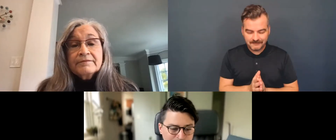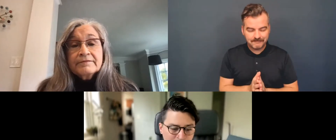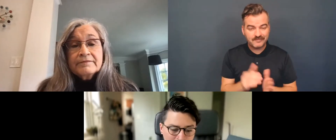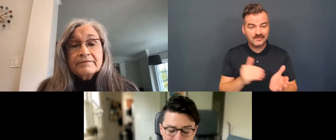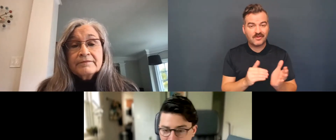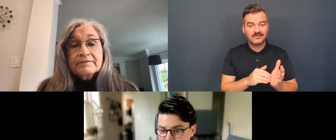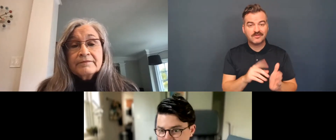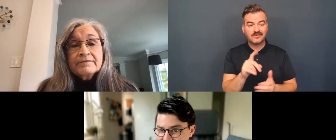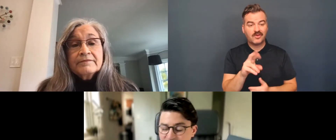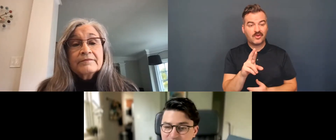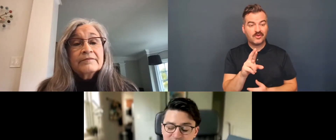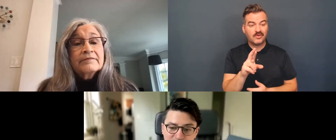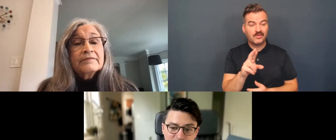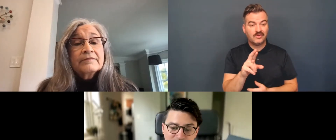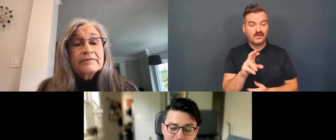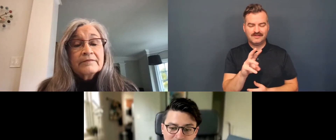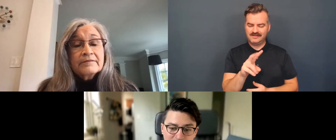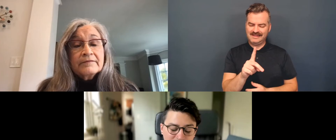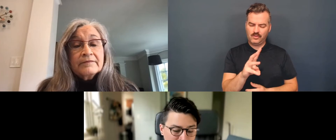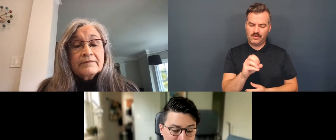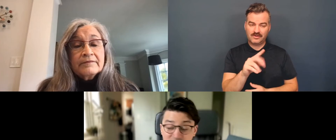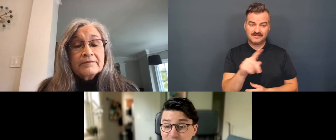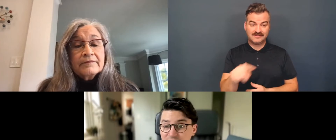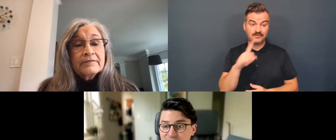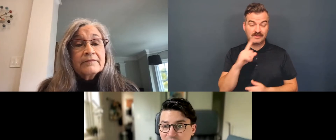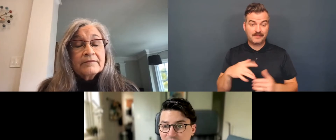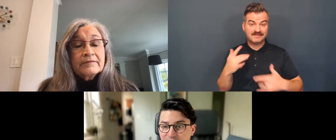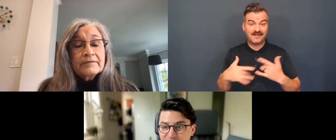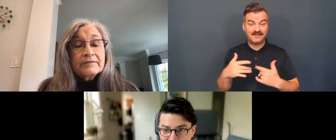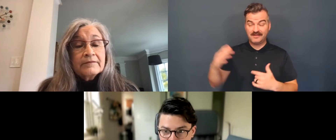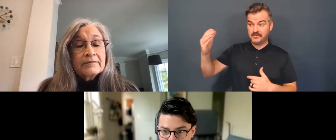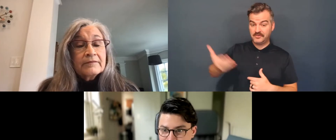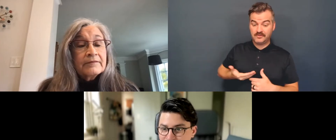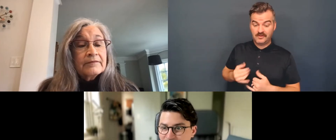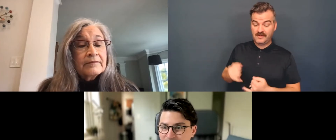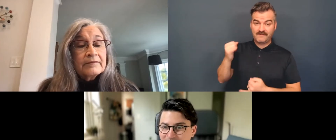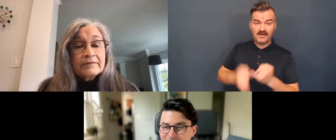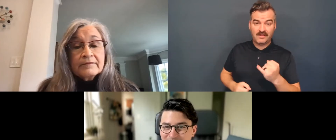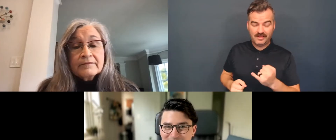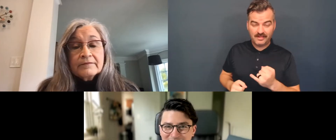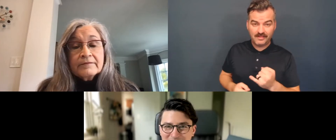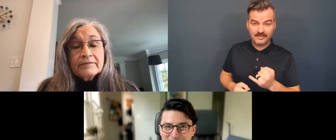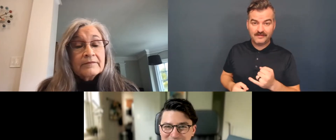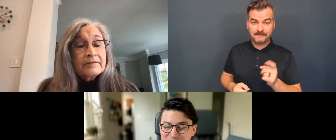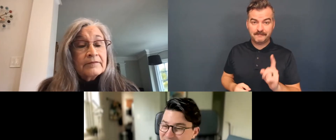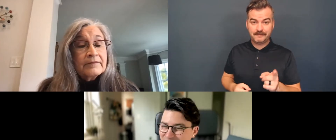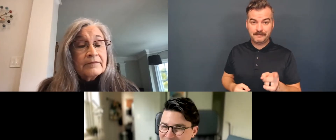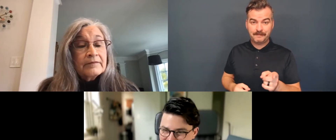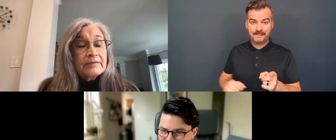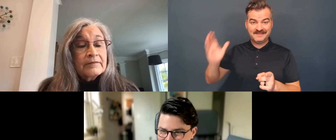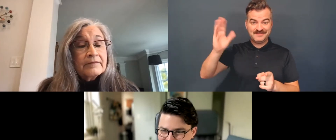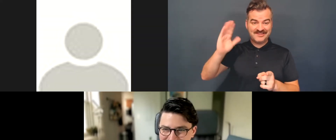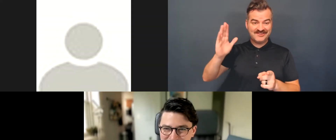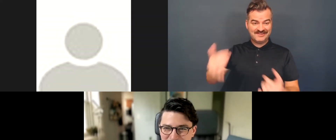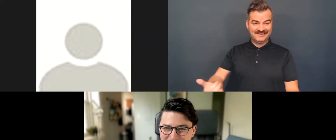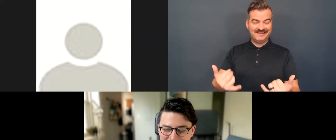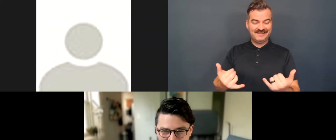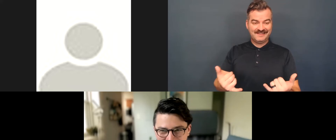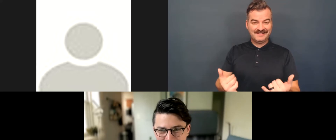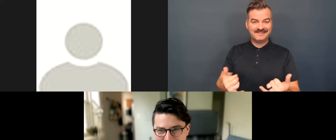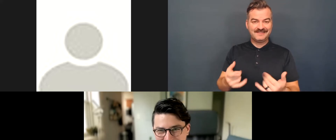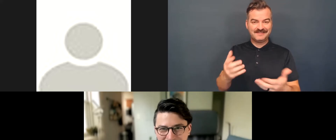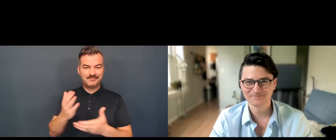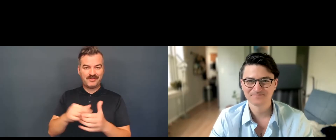16:12:10 I'm excited to introduce our final speaker of the day, as part of our final panel.